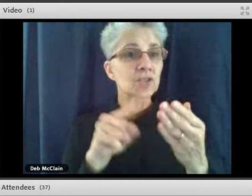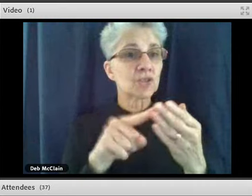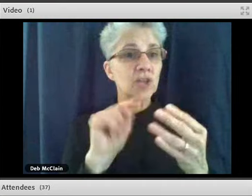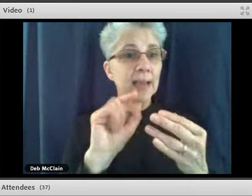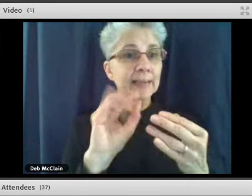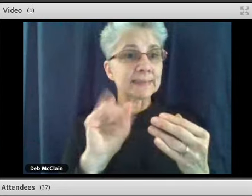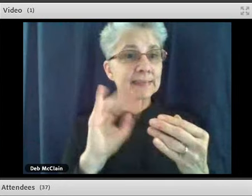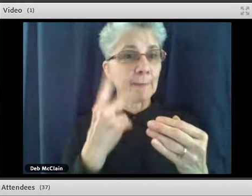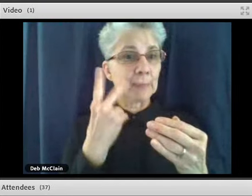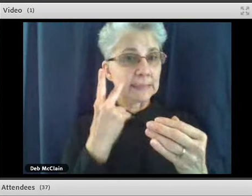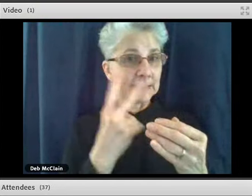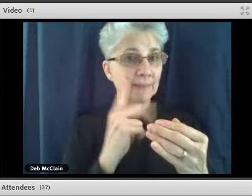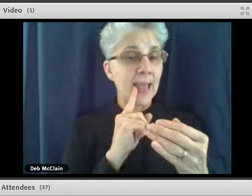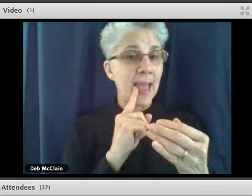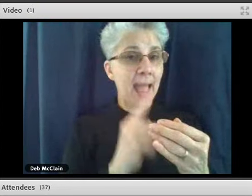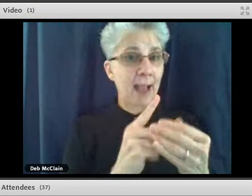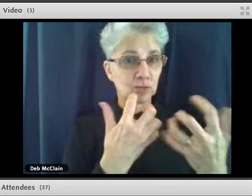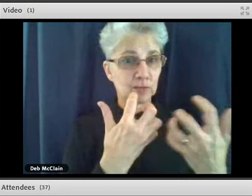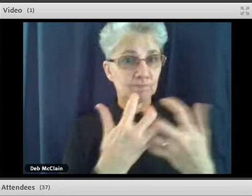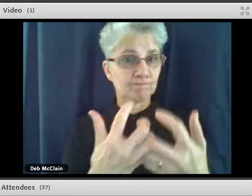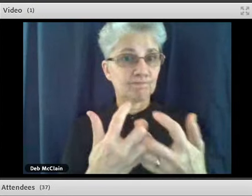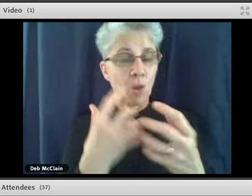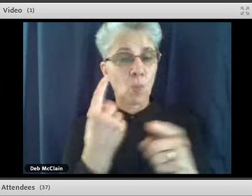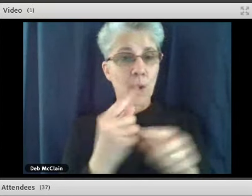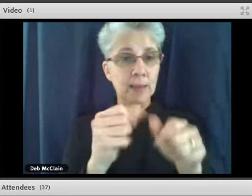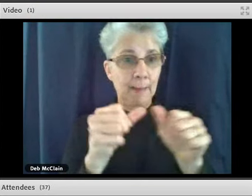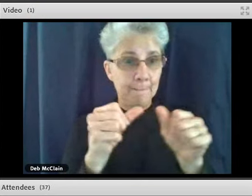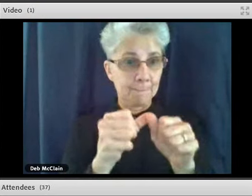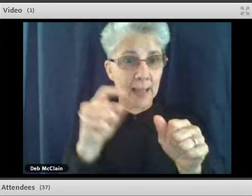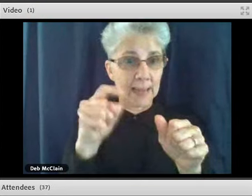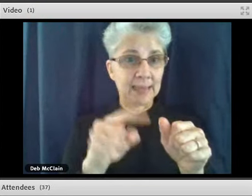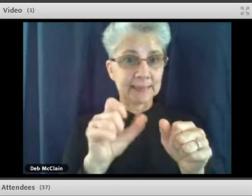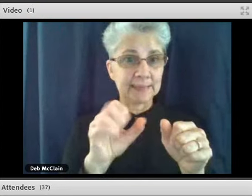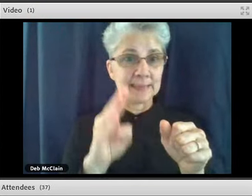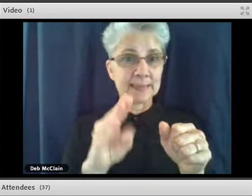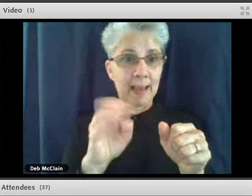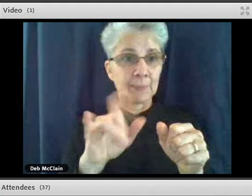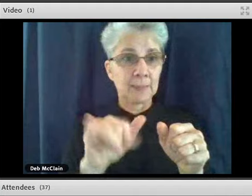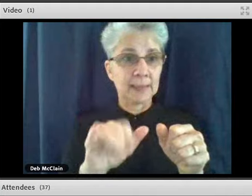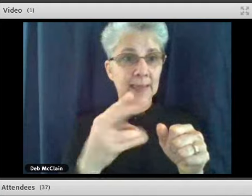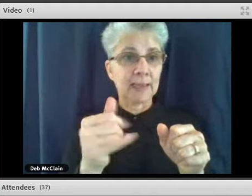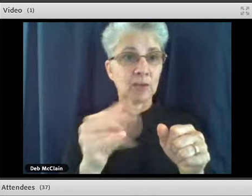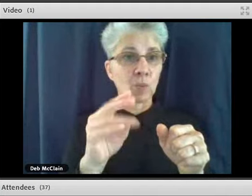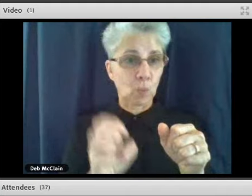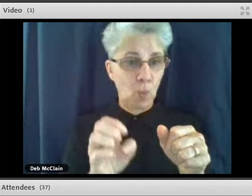Some free tools You can check tabbing, to see if your website does actually go to the right spot. So, you just hit the Tab key